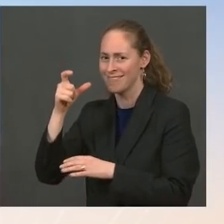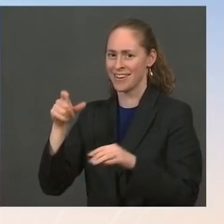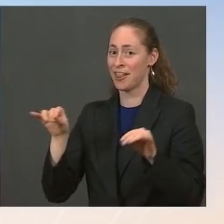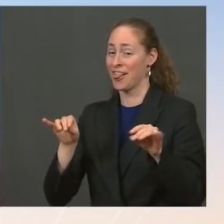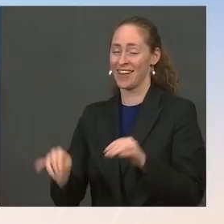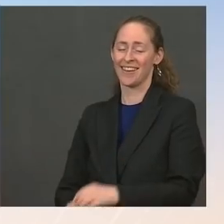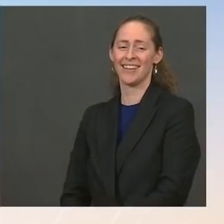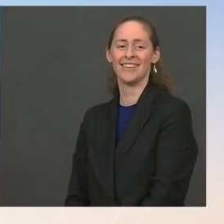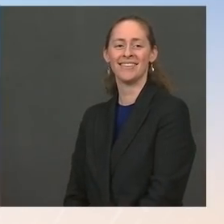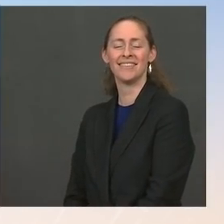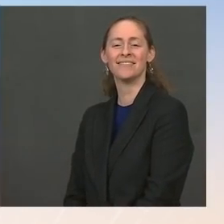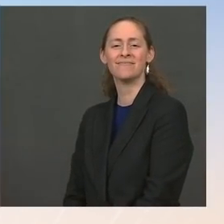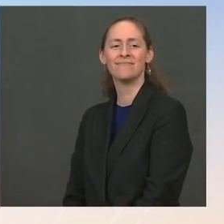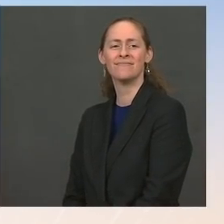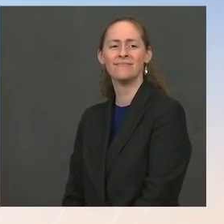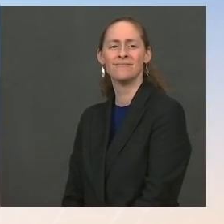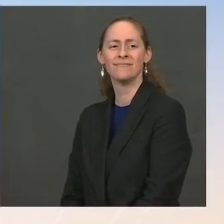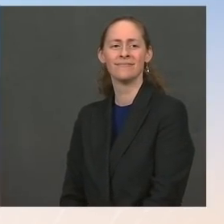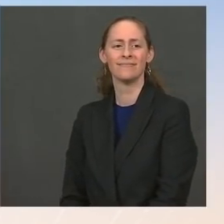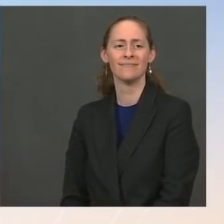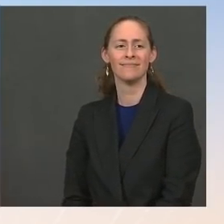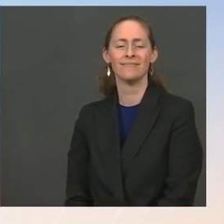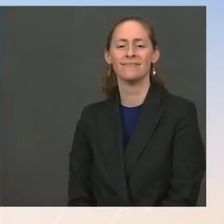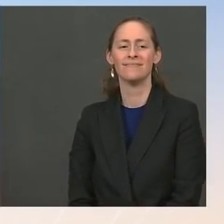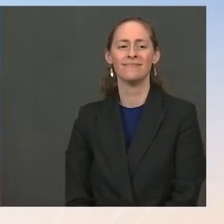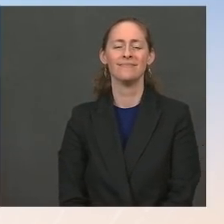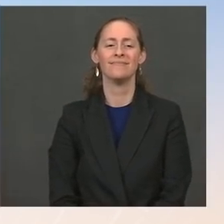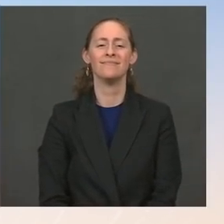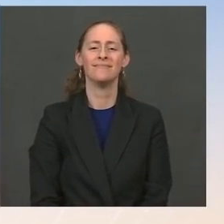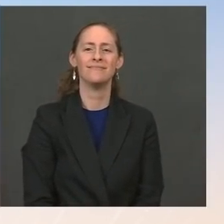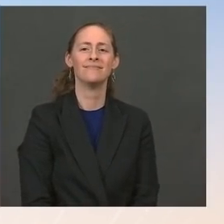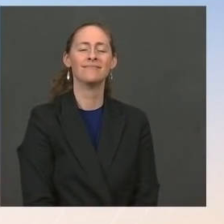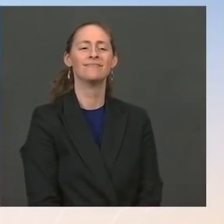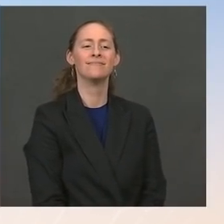Ms. Psaki: Oh, wow. There's a -- The Press: This is a really random question. Ms. Psaki: This is an important question.